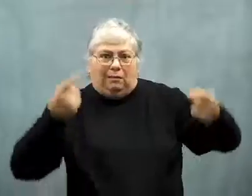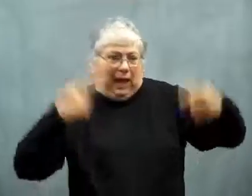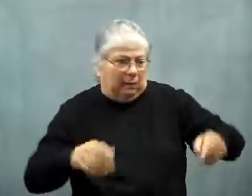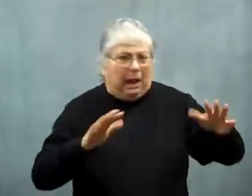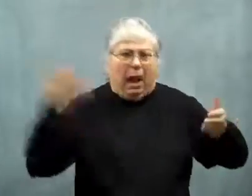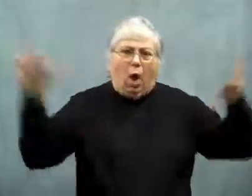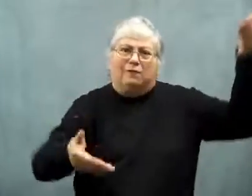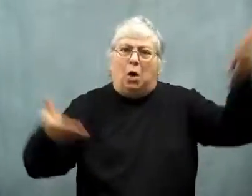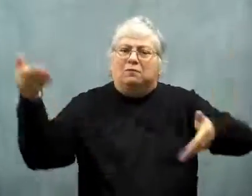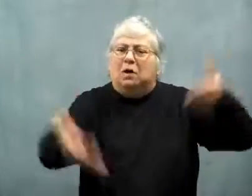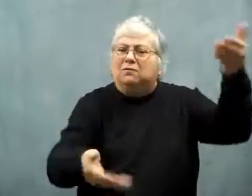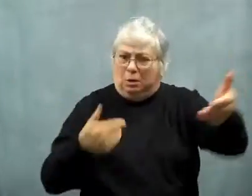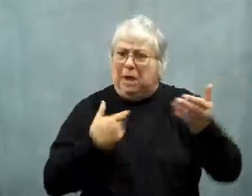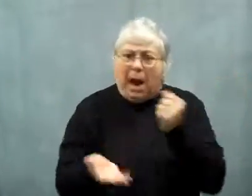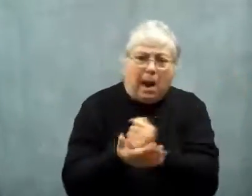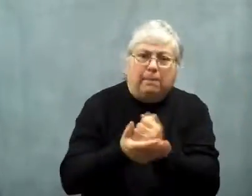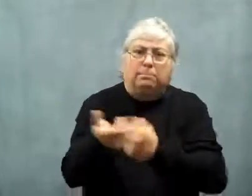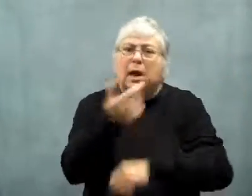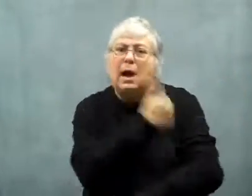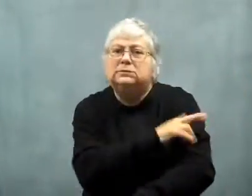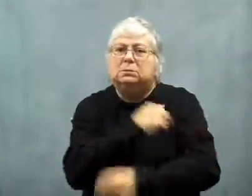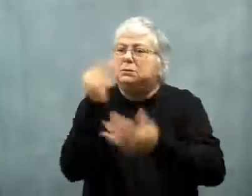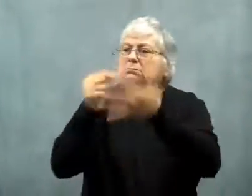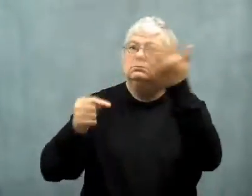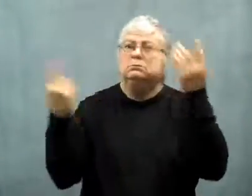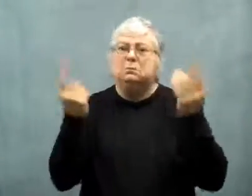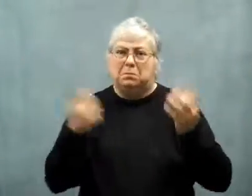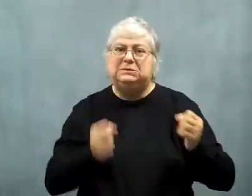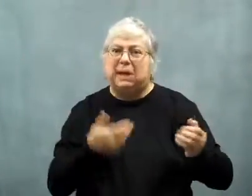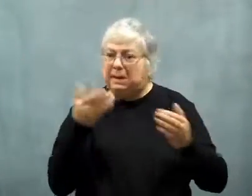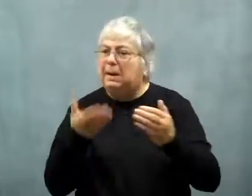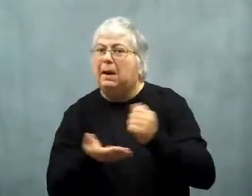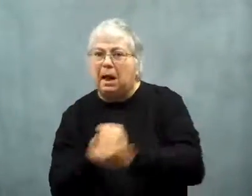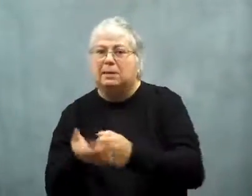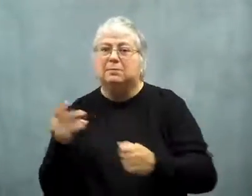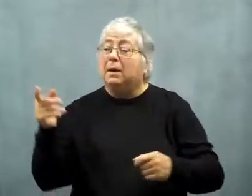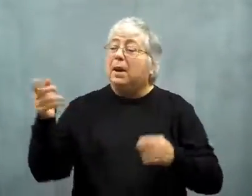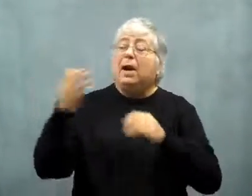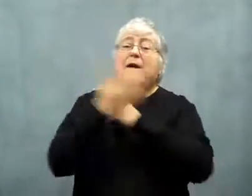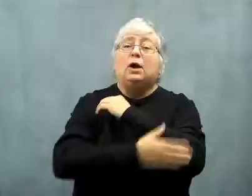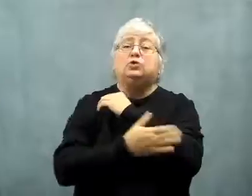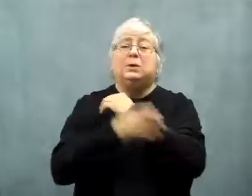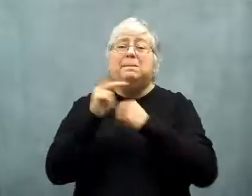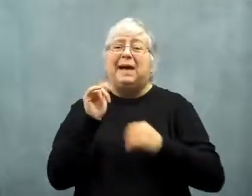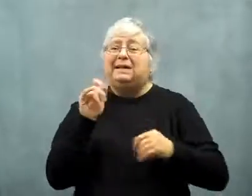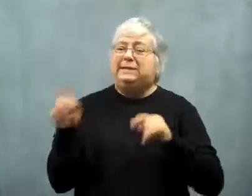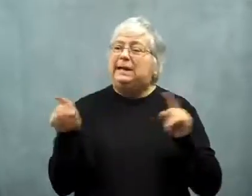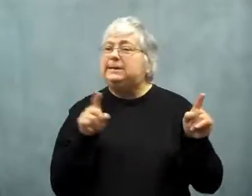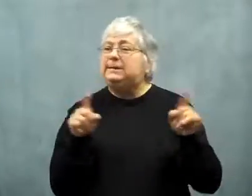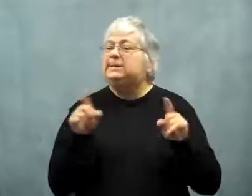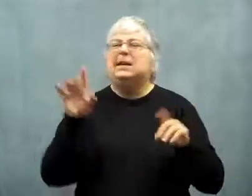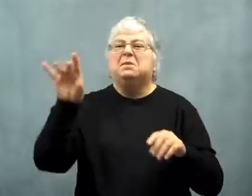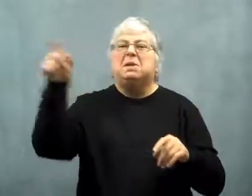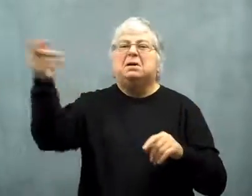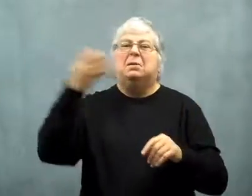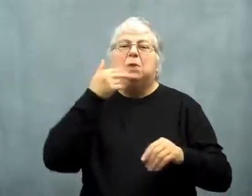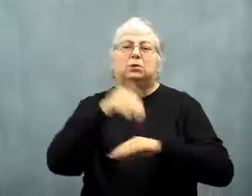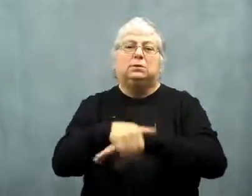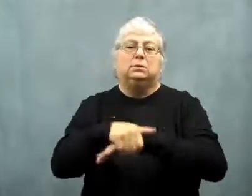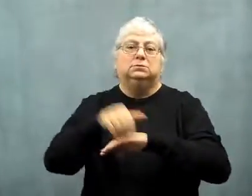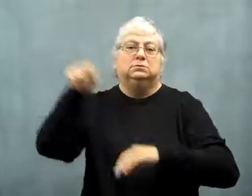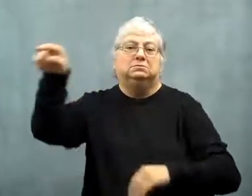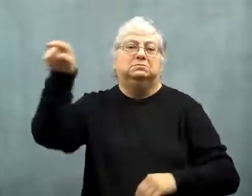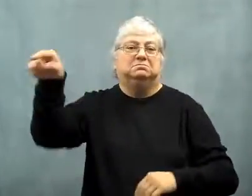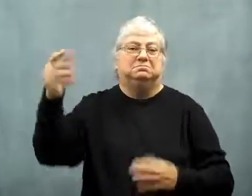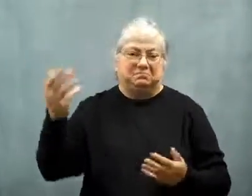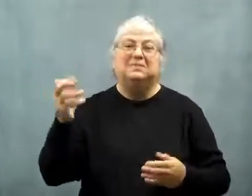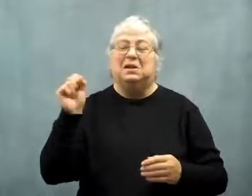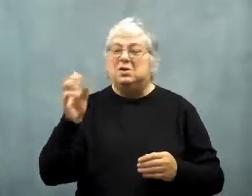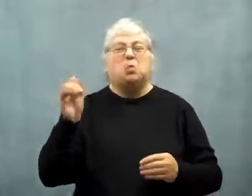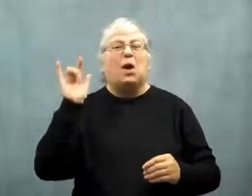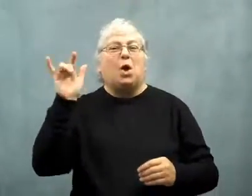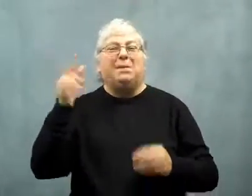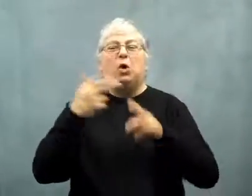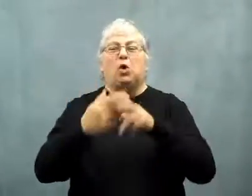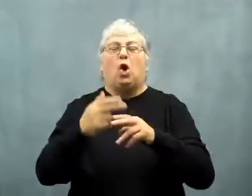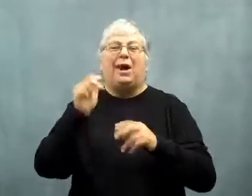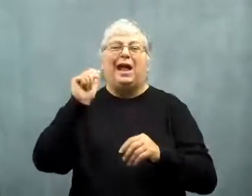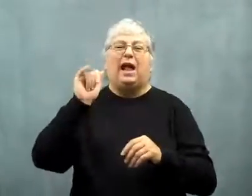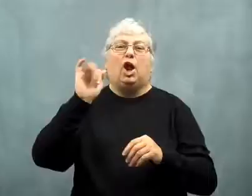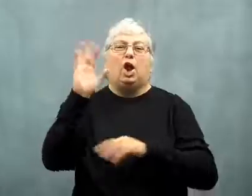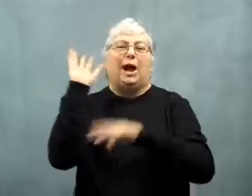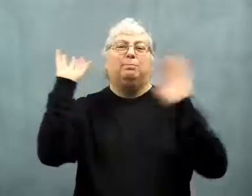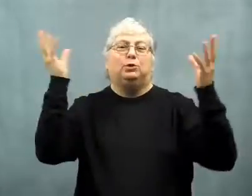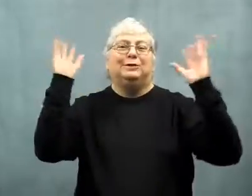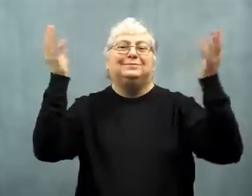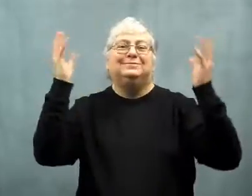Other countries offered medical help.